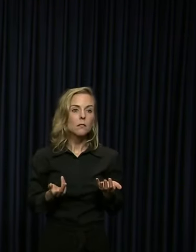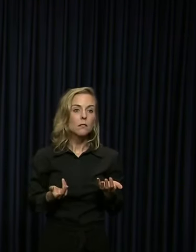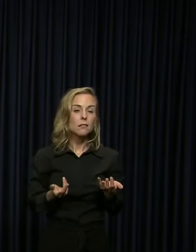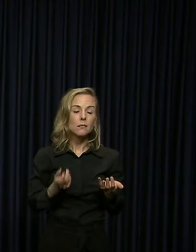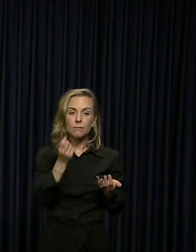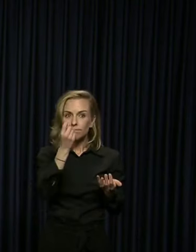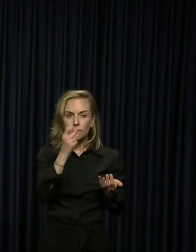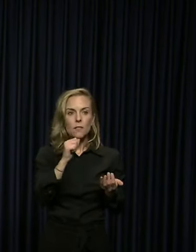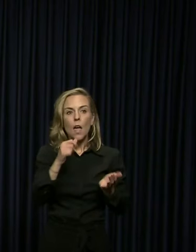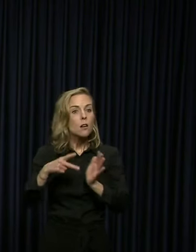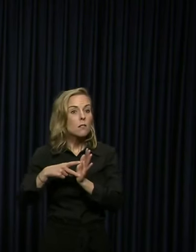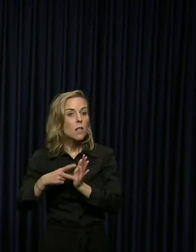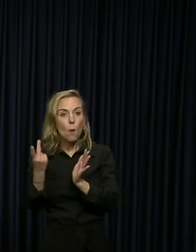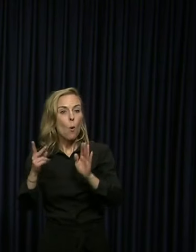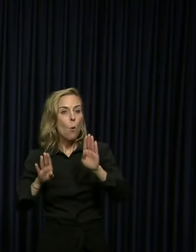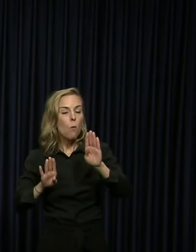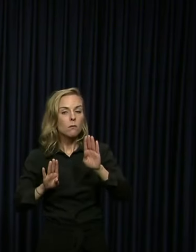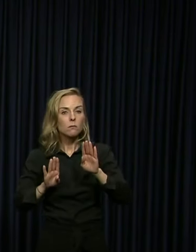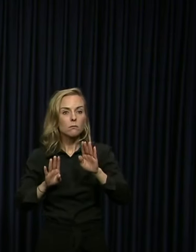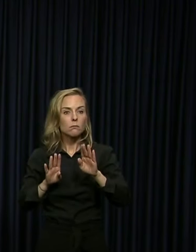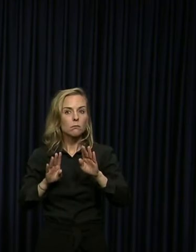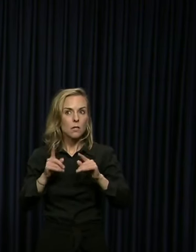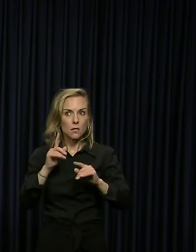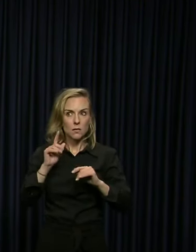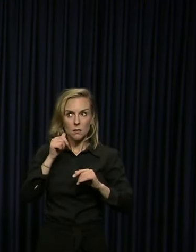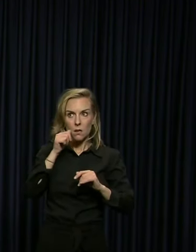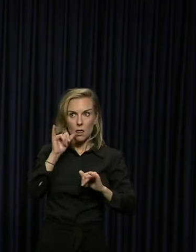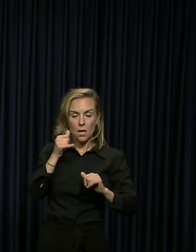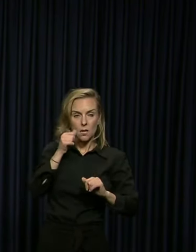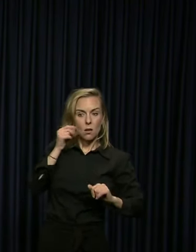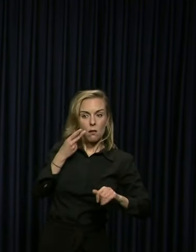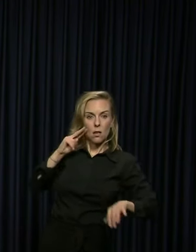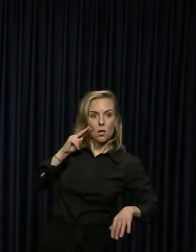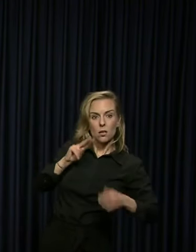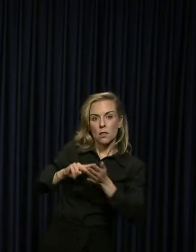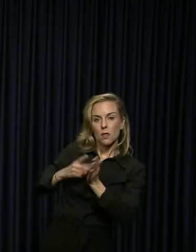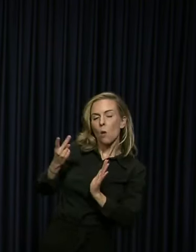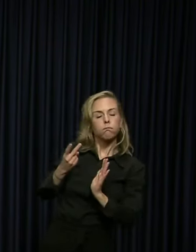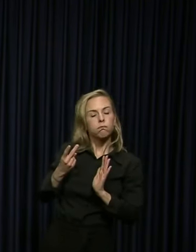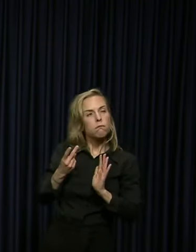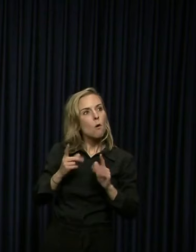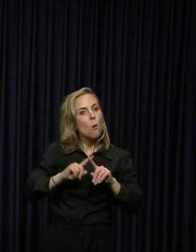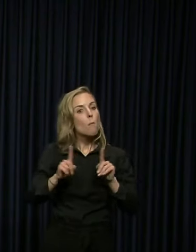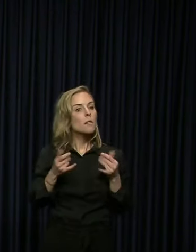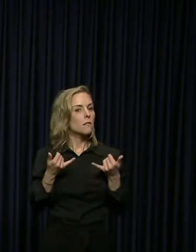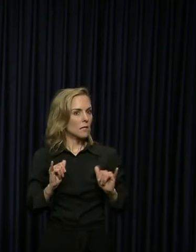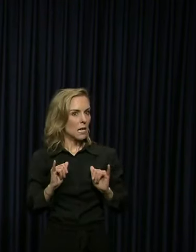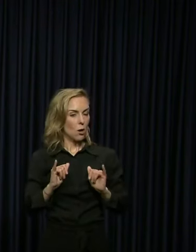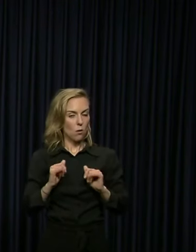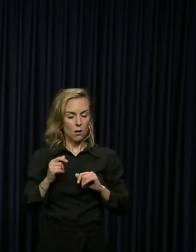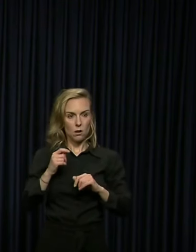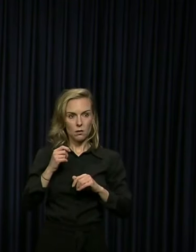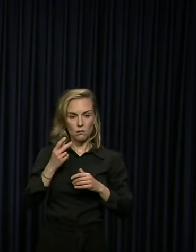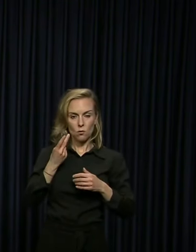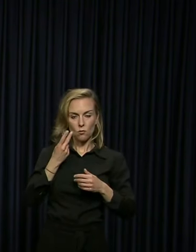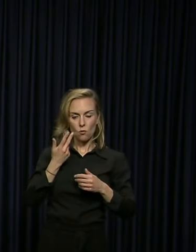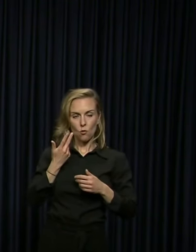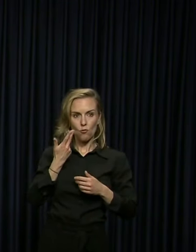EVERYBODY THAT HAS BEEN TESTED. SOMETIMES WE JUST GET THE